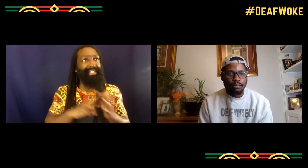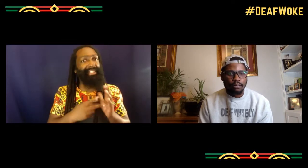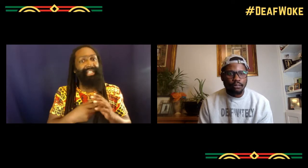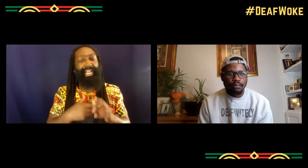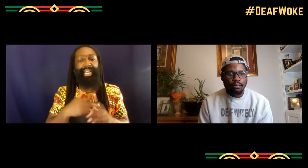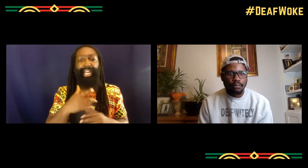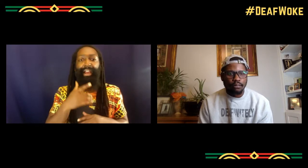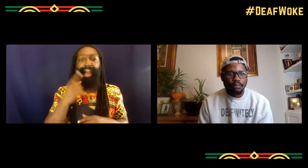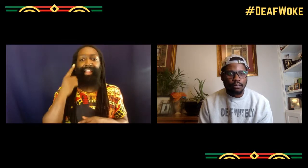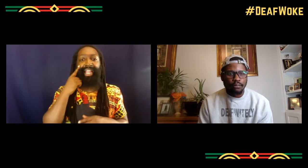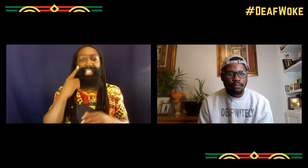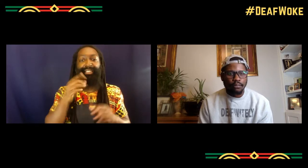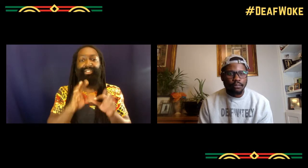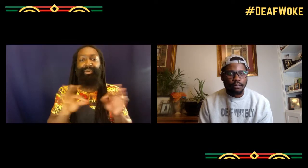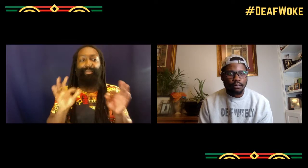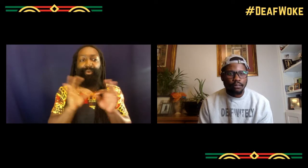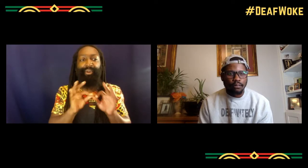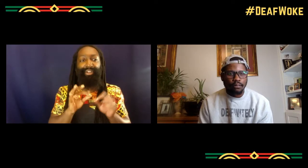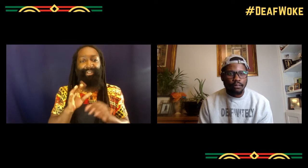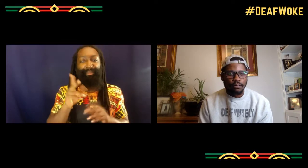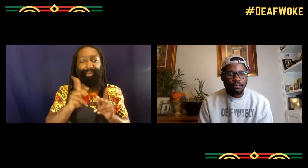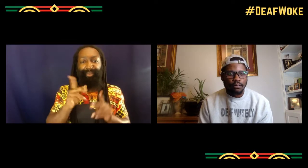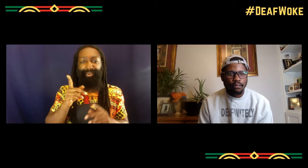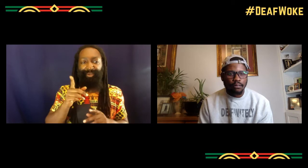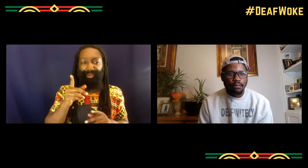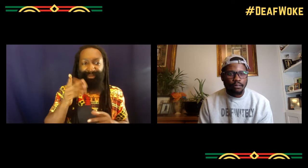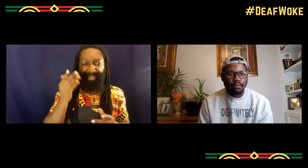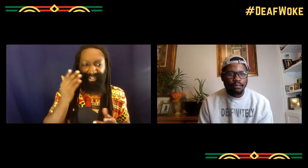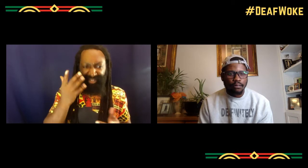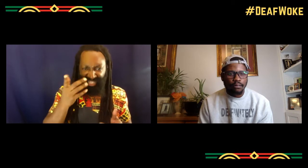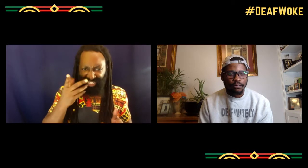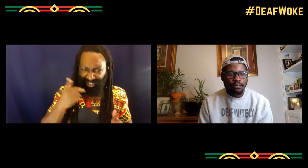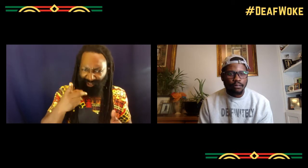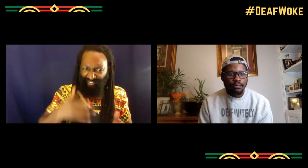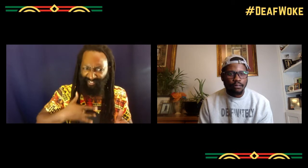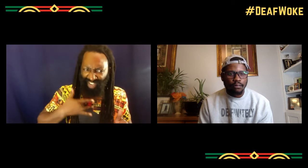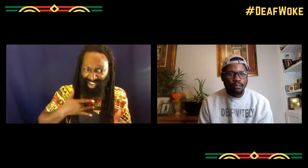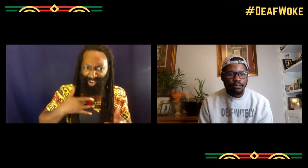you know, I mean, I think it's important for people.